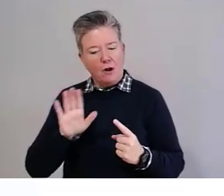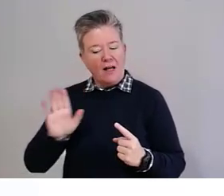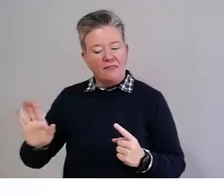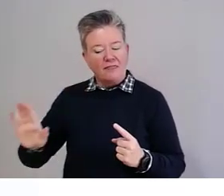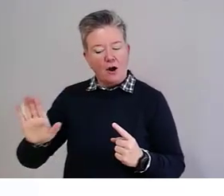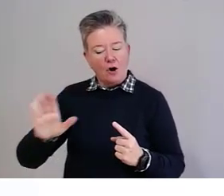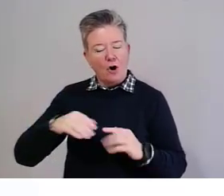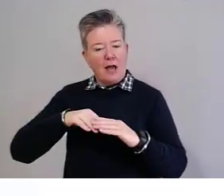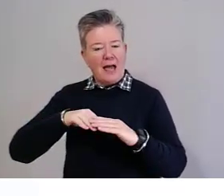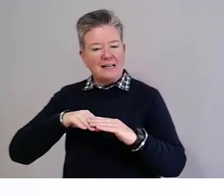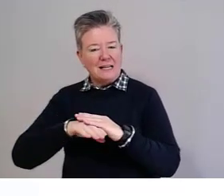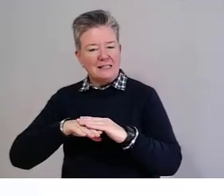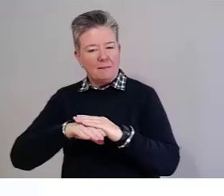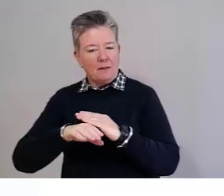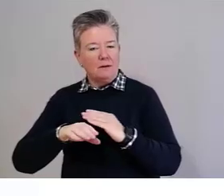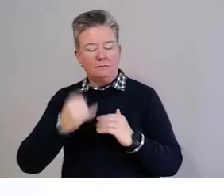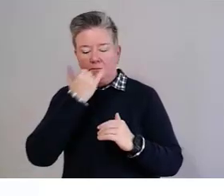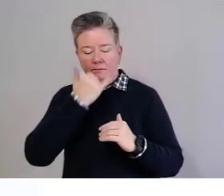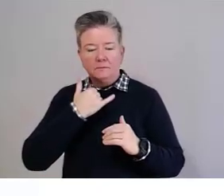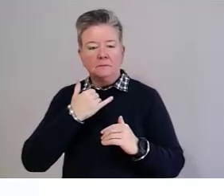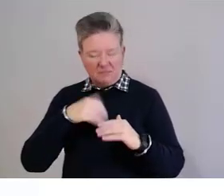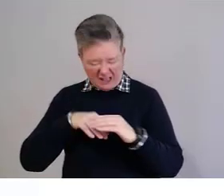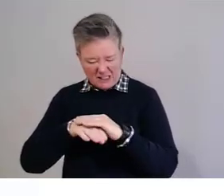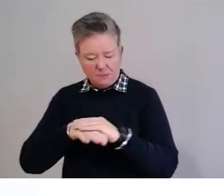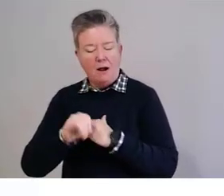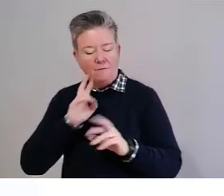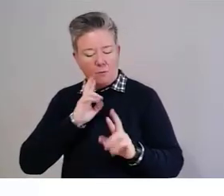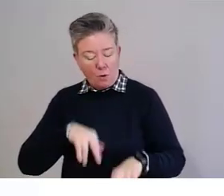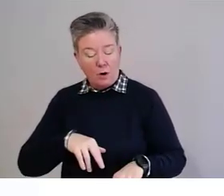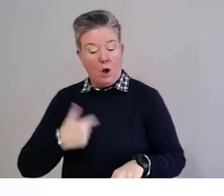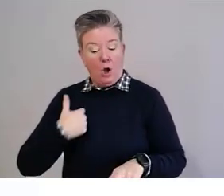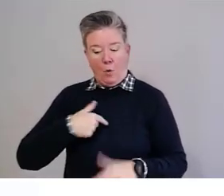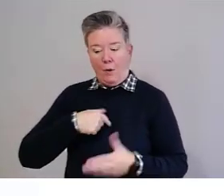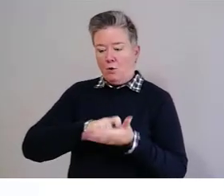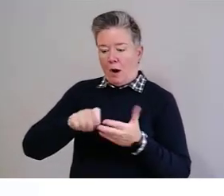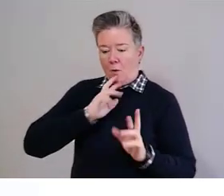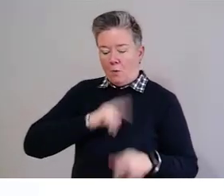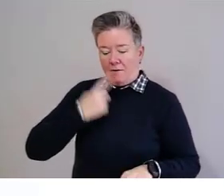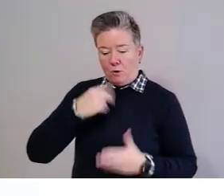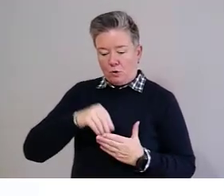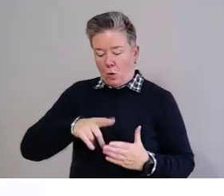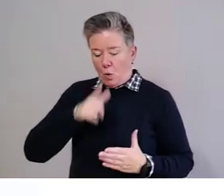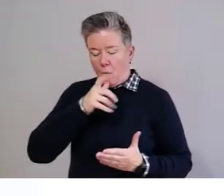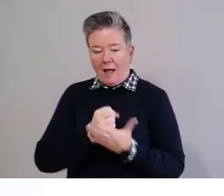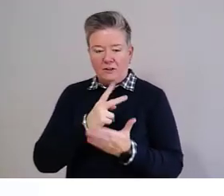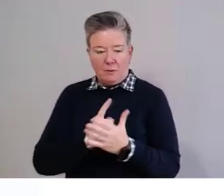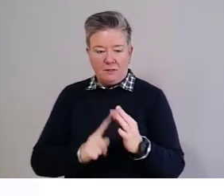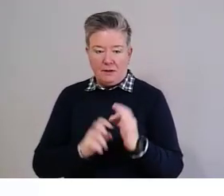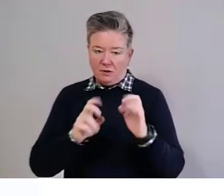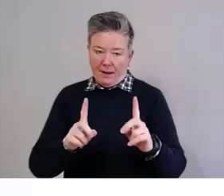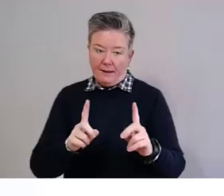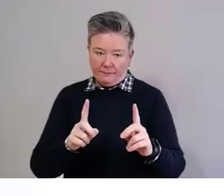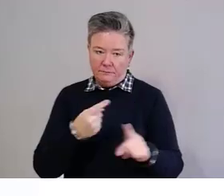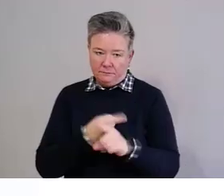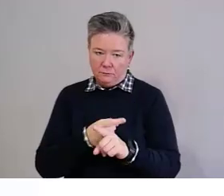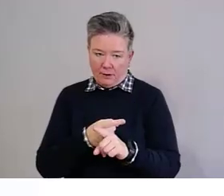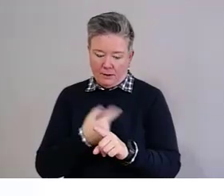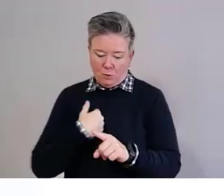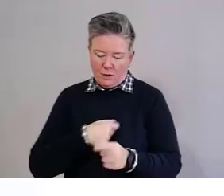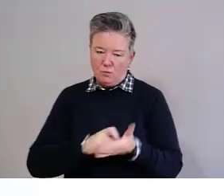of your report. And what I mean by that is we write reports for students who are eligible for special education services.